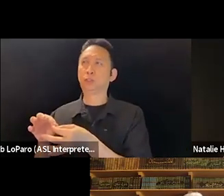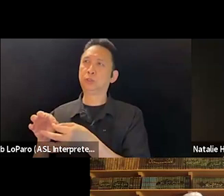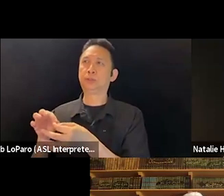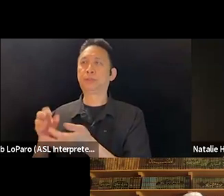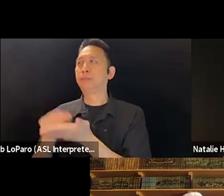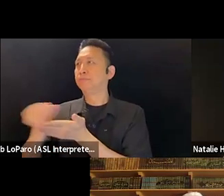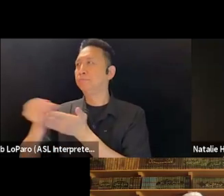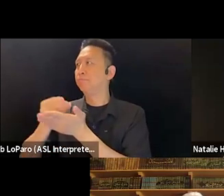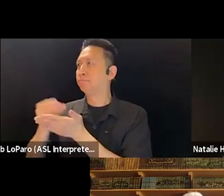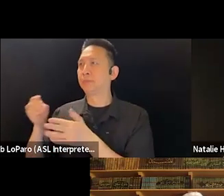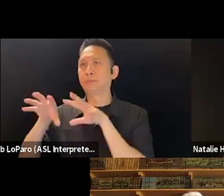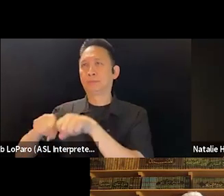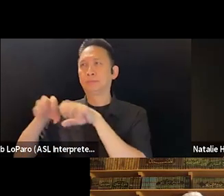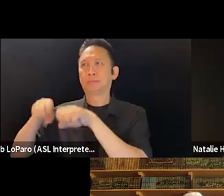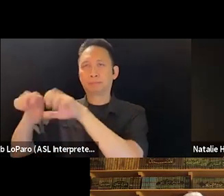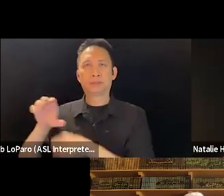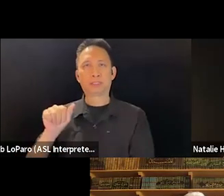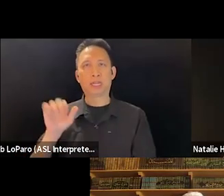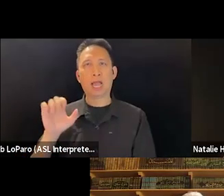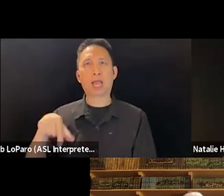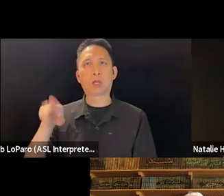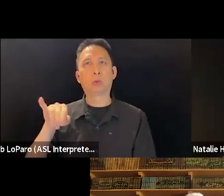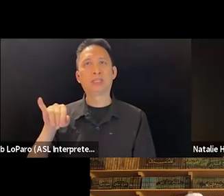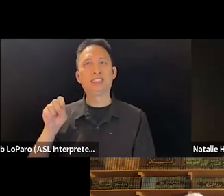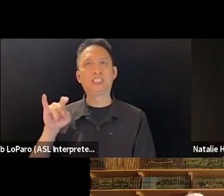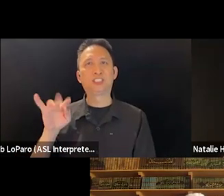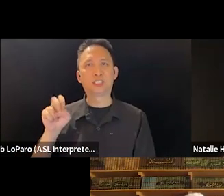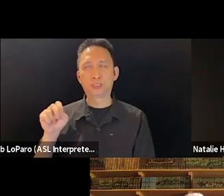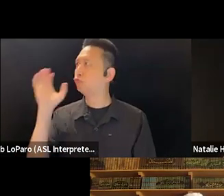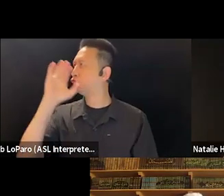They are dealing with the content ready. So they need to be careful with what type of documentary